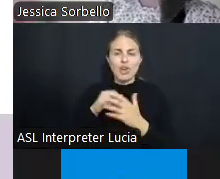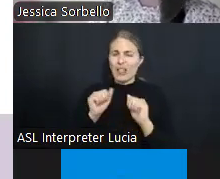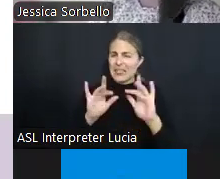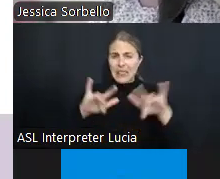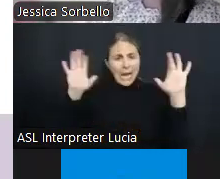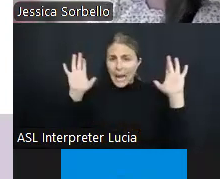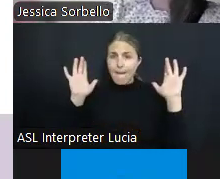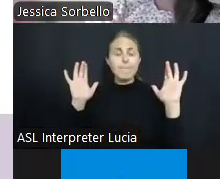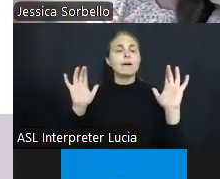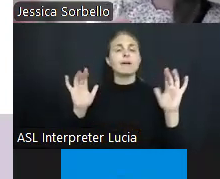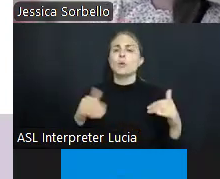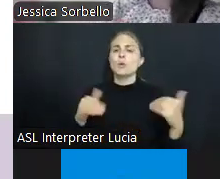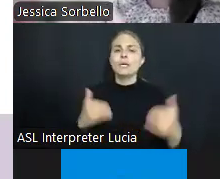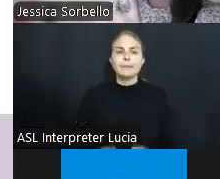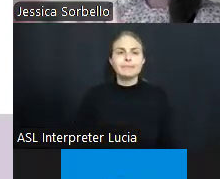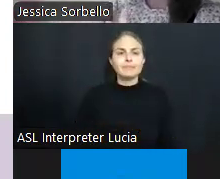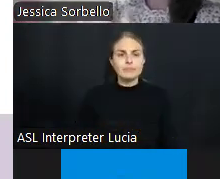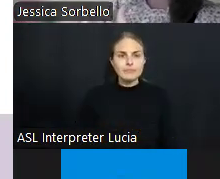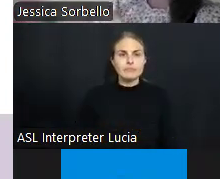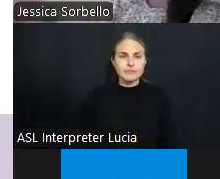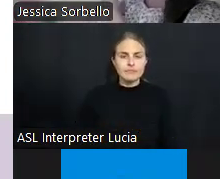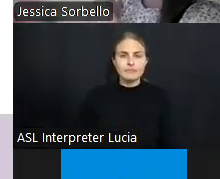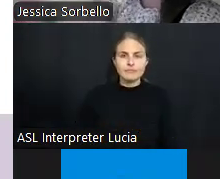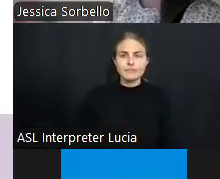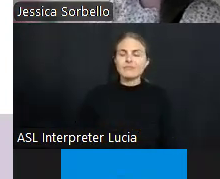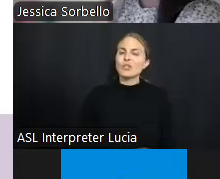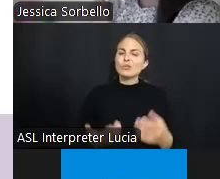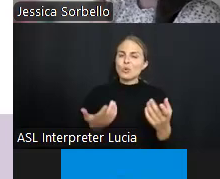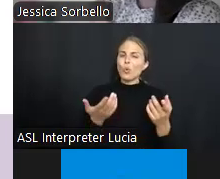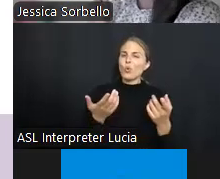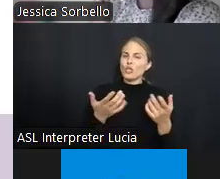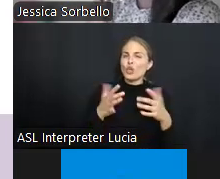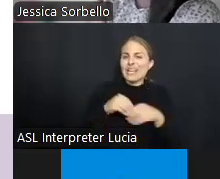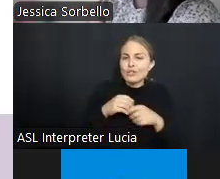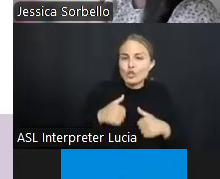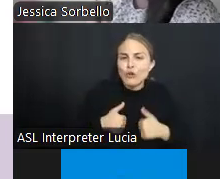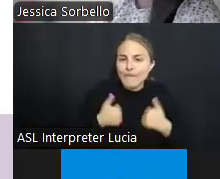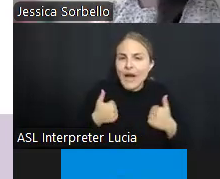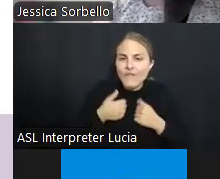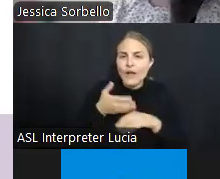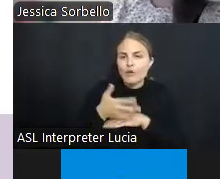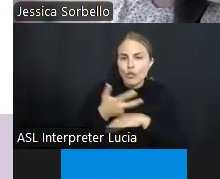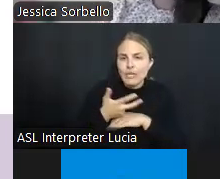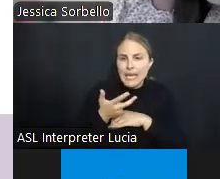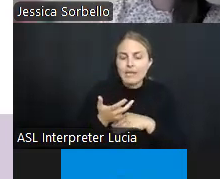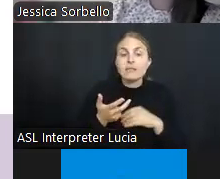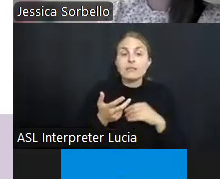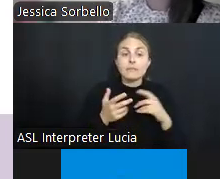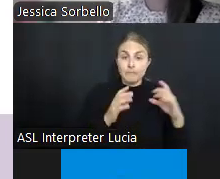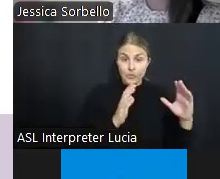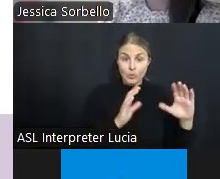at that point. So, then the same study in concept was done for folks when it came to substance use.